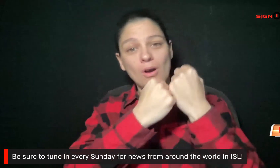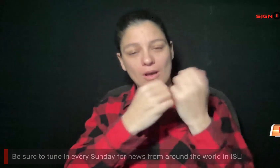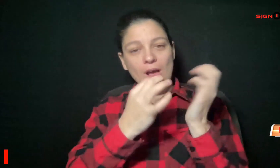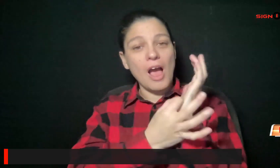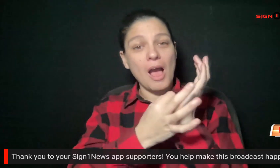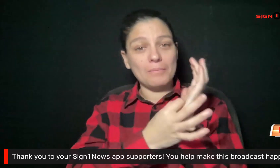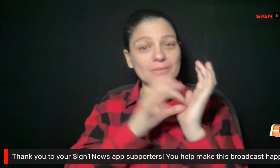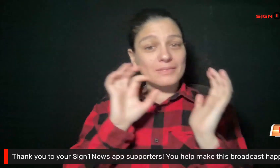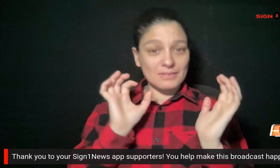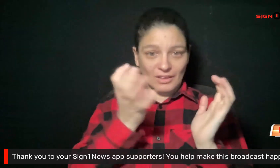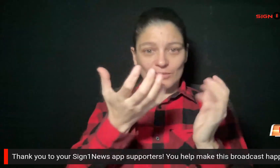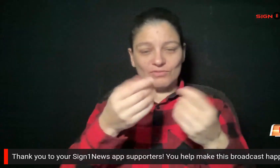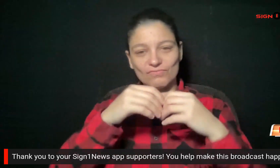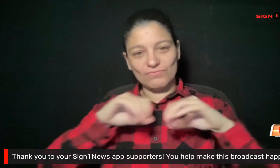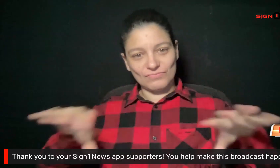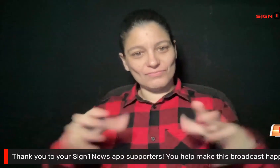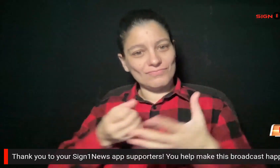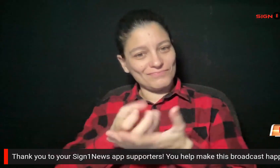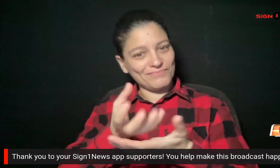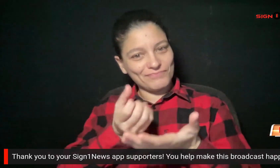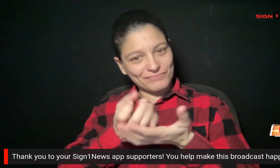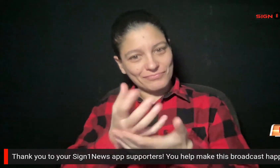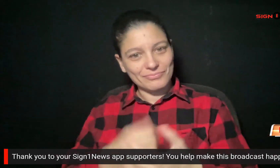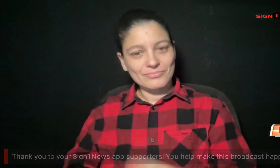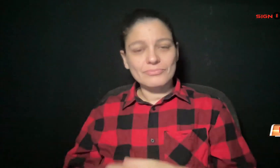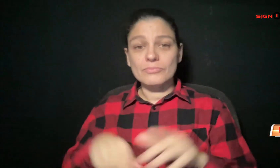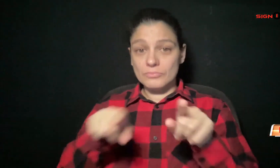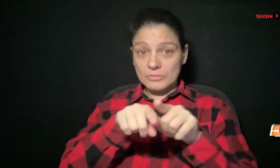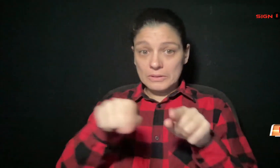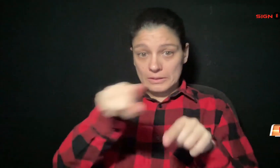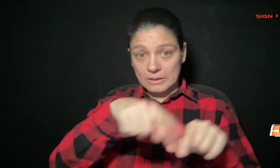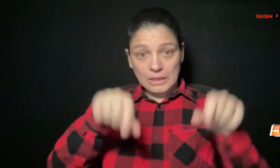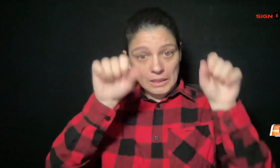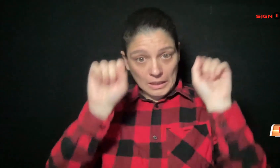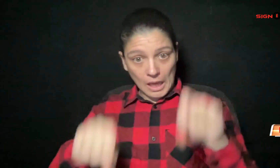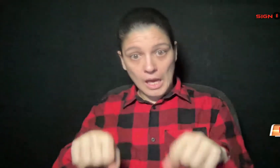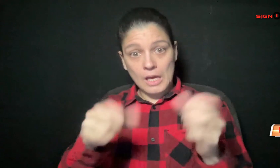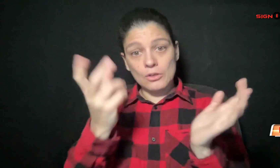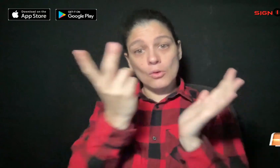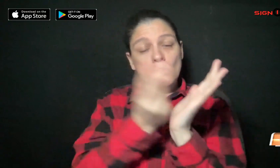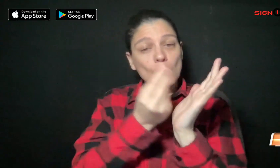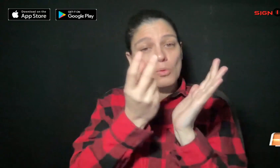to help make this broadcast happen you can download the Sign1News app by heading to the